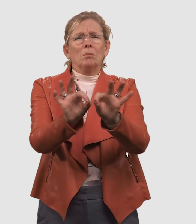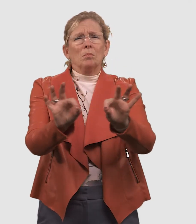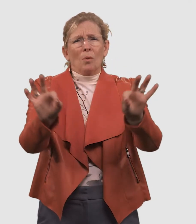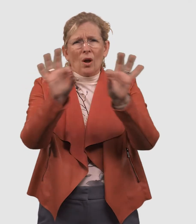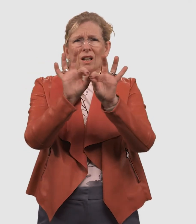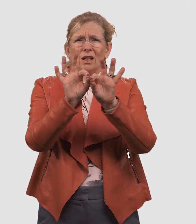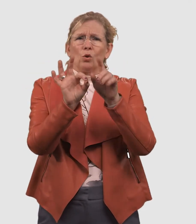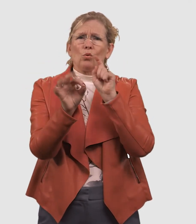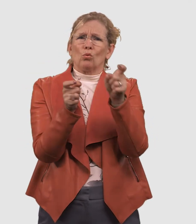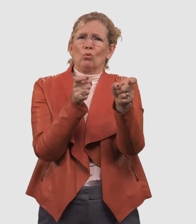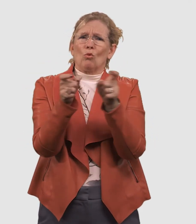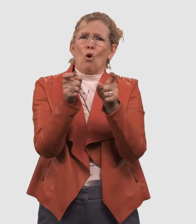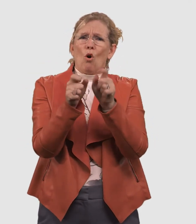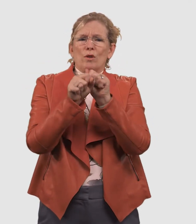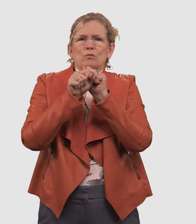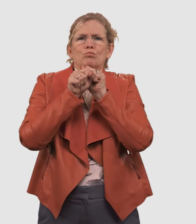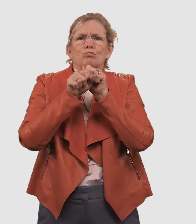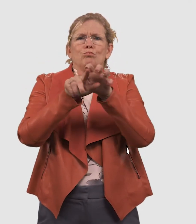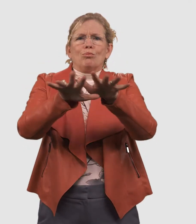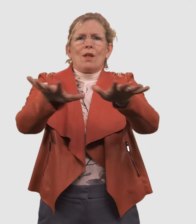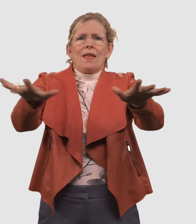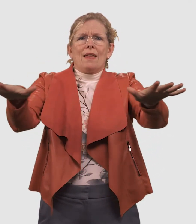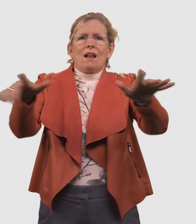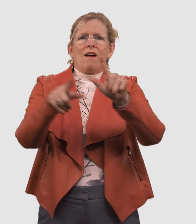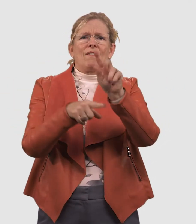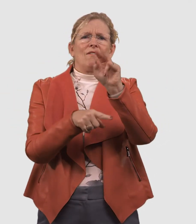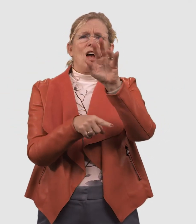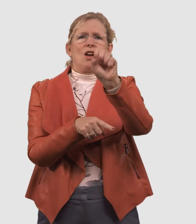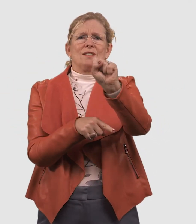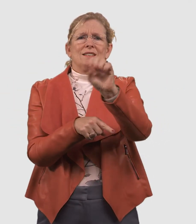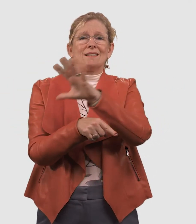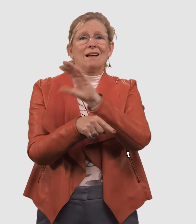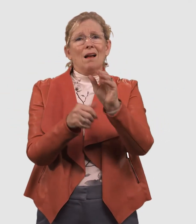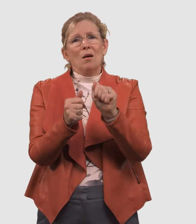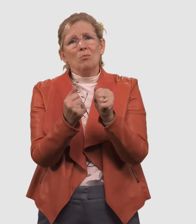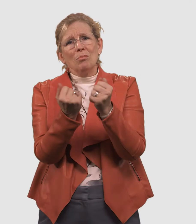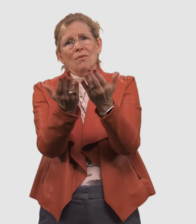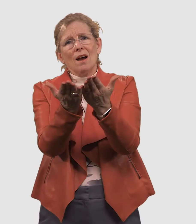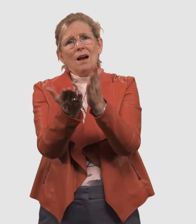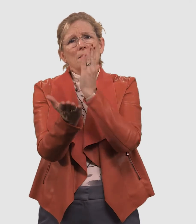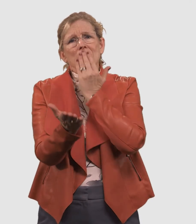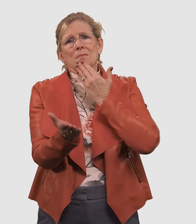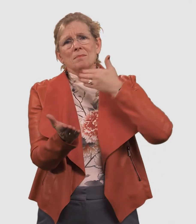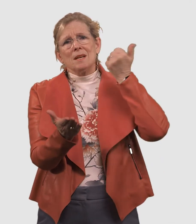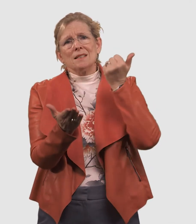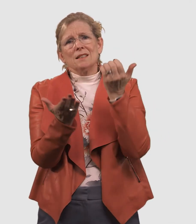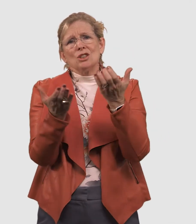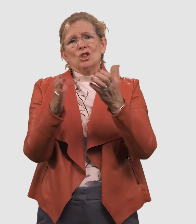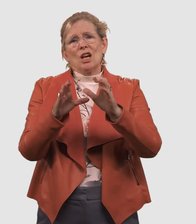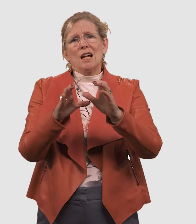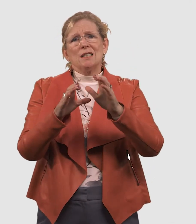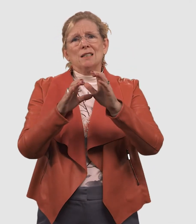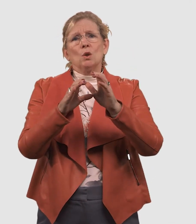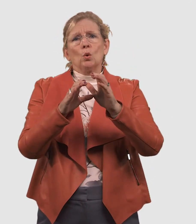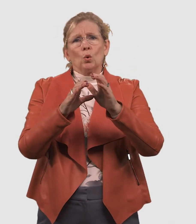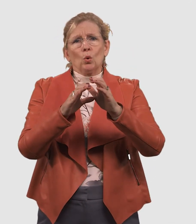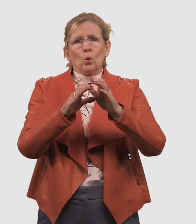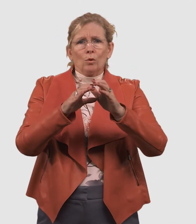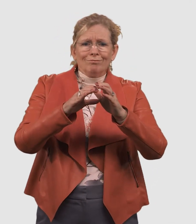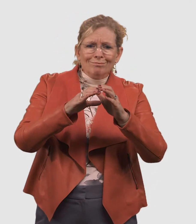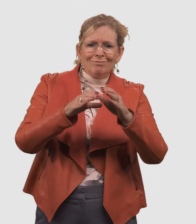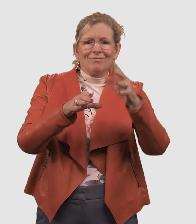immunization is critical to control the spread of the virus and provide the best chance to